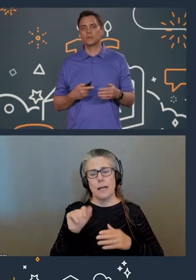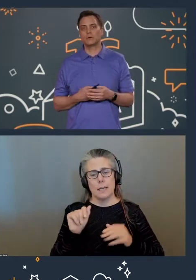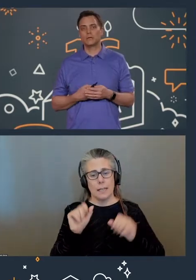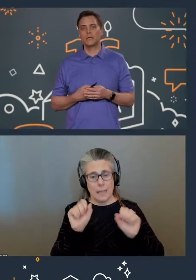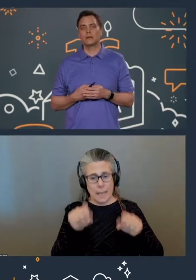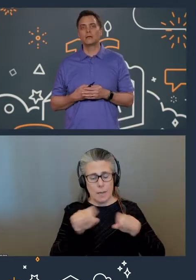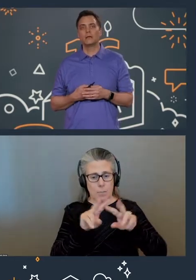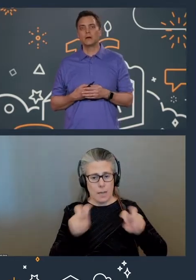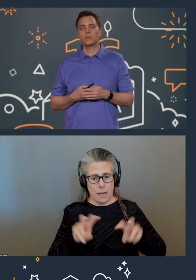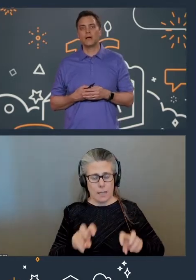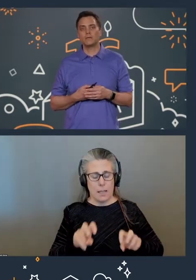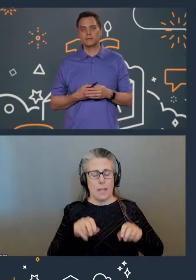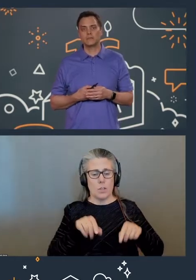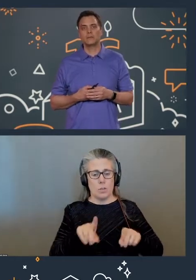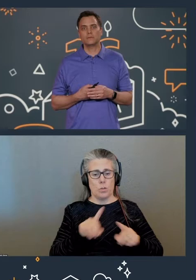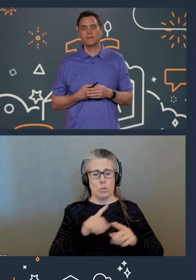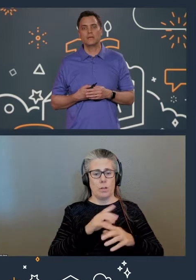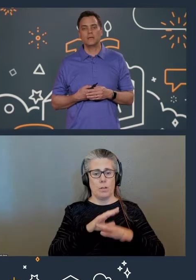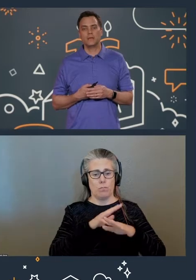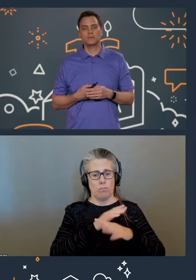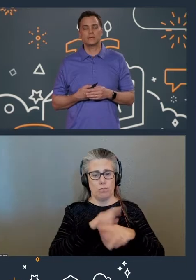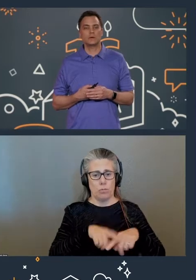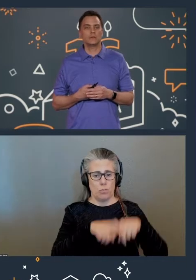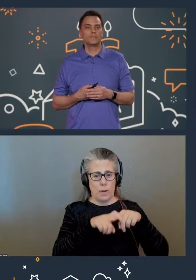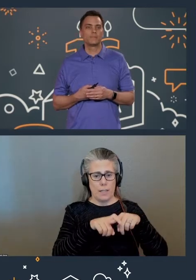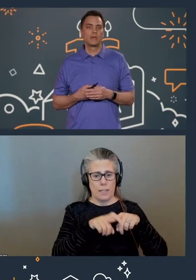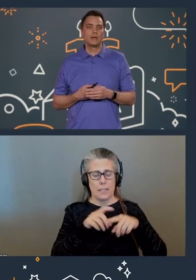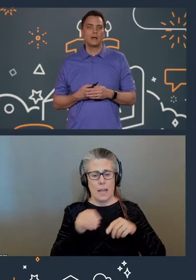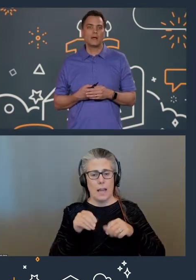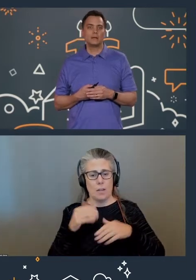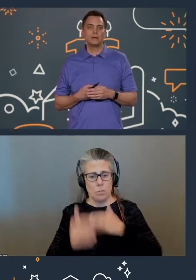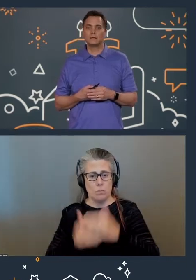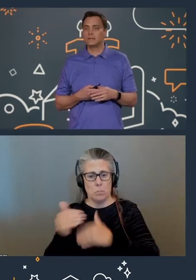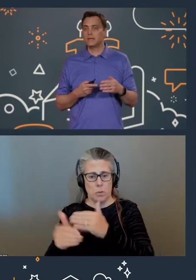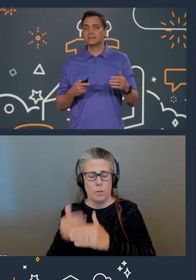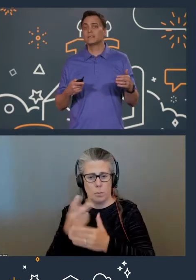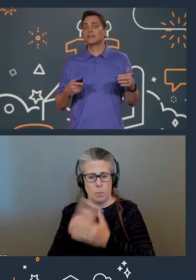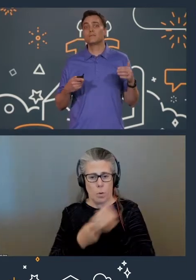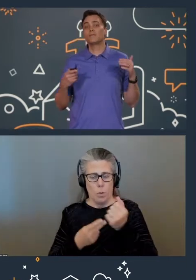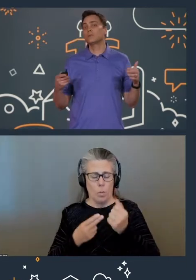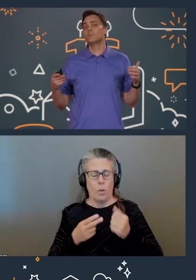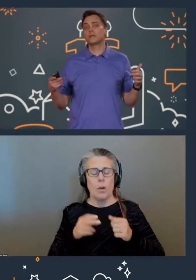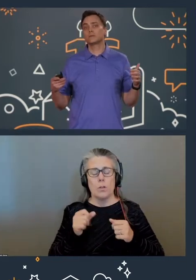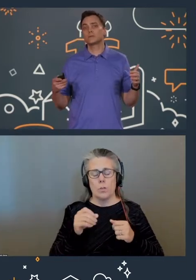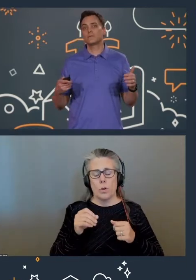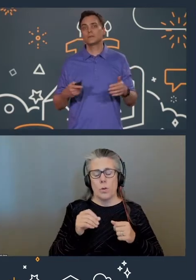that your data arrived safely and securely. DataSync is a fully managed service.